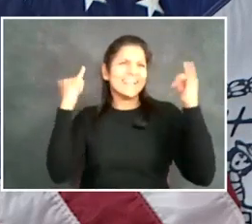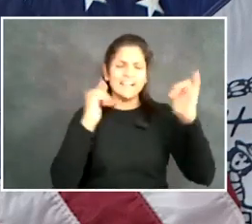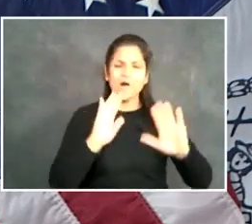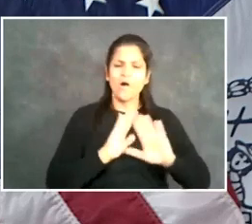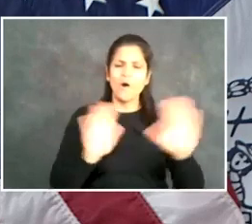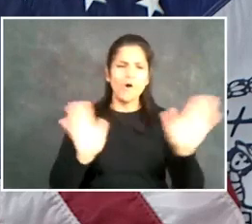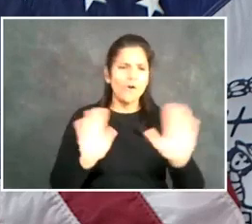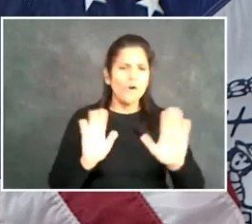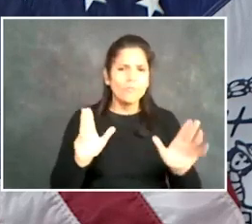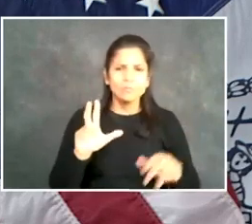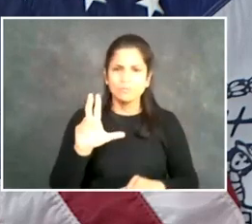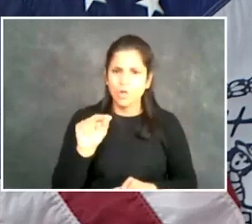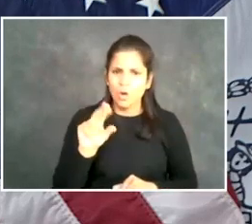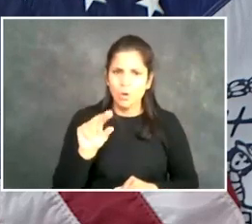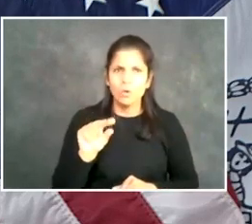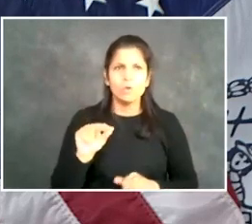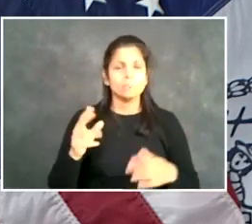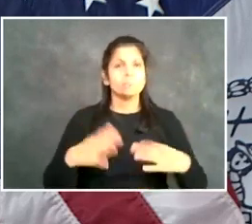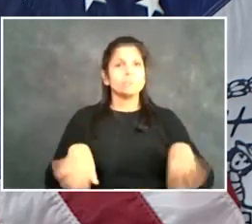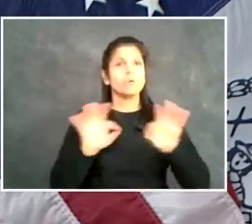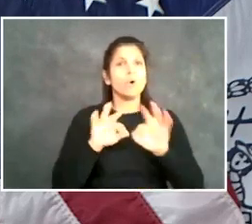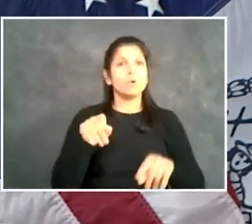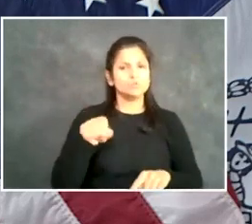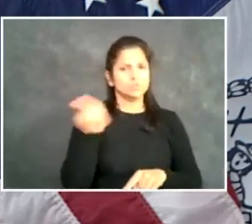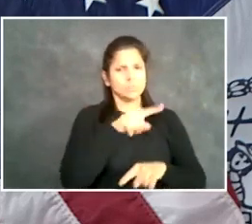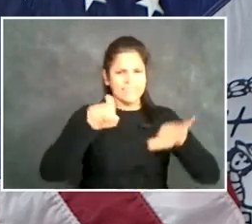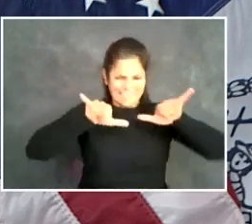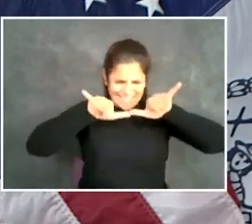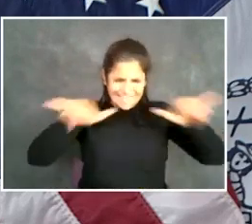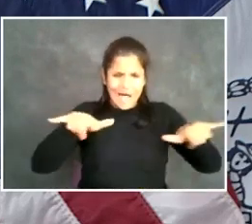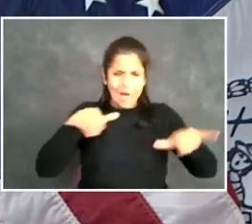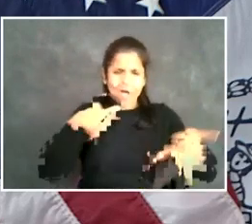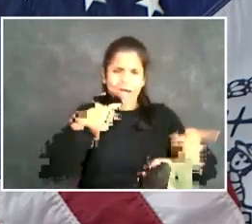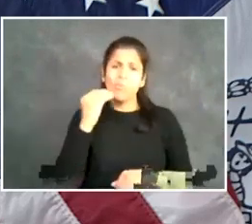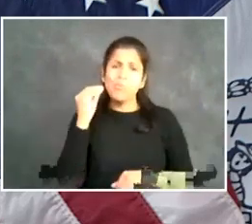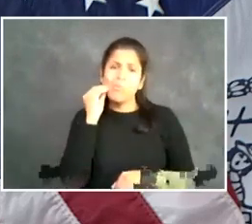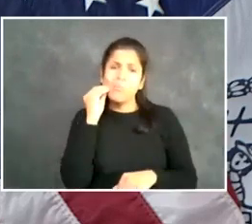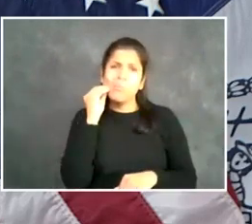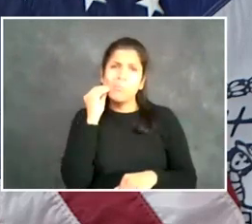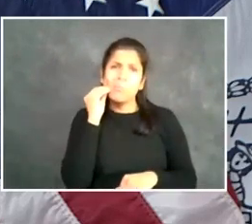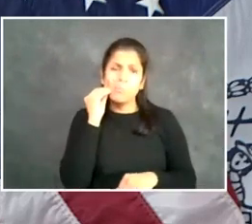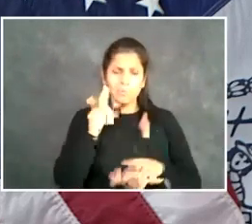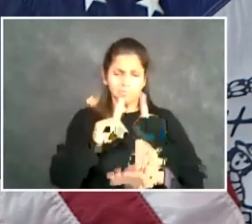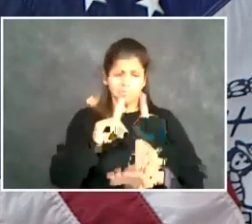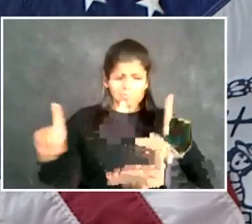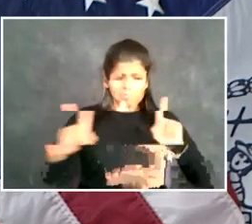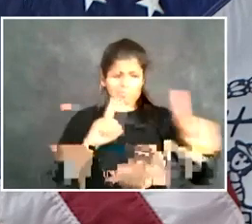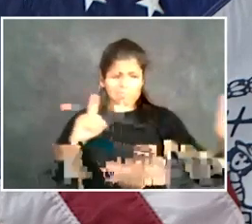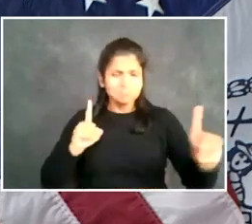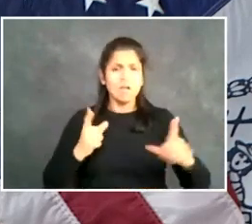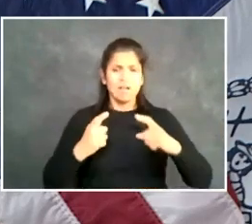EVERY TIME YOU SOCIALLY DISTANCE, EVERY TIME YOU STAY HOME, YOU ARE HELPING TO FIGHT BACK THE DISEASE AND SAVE